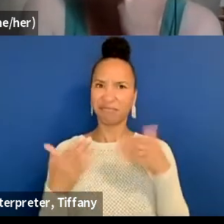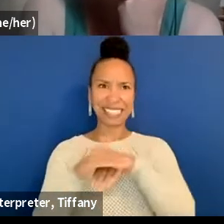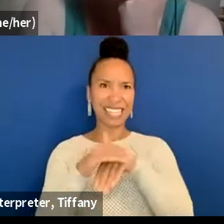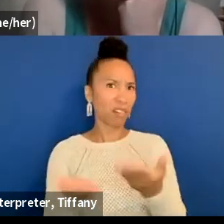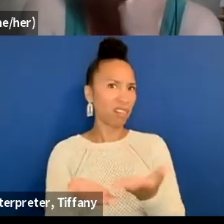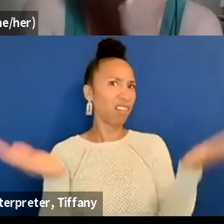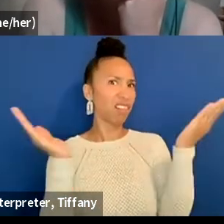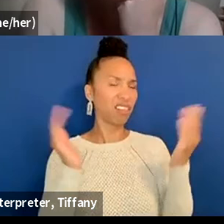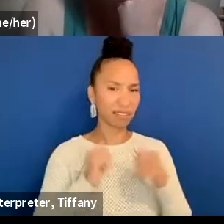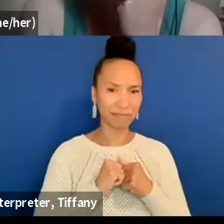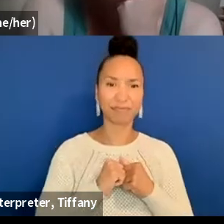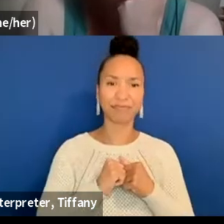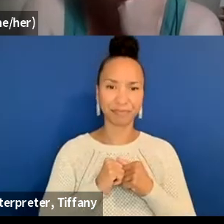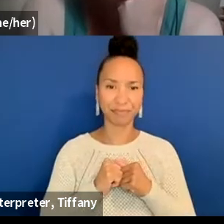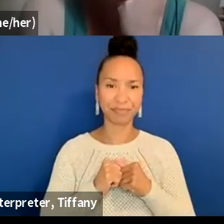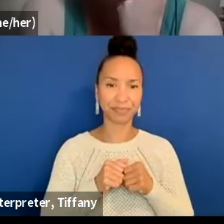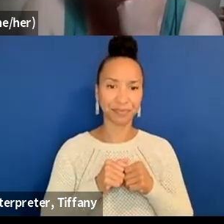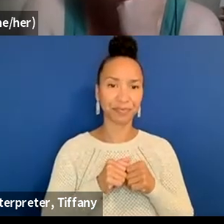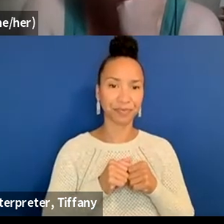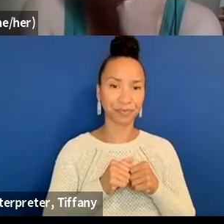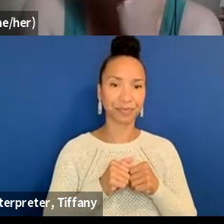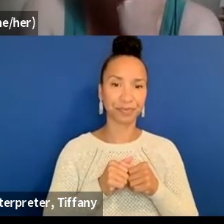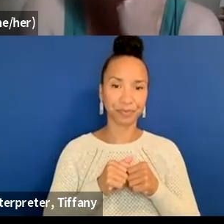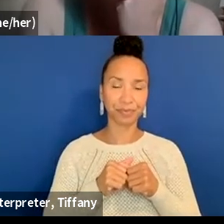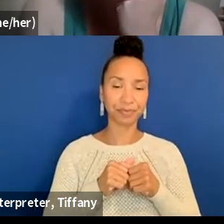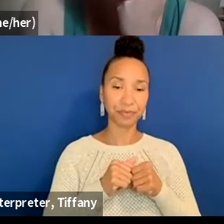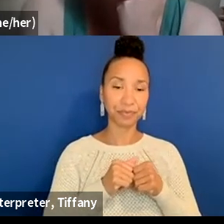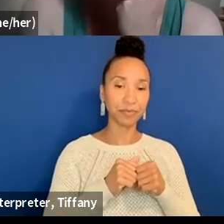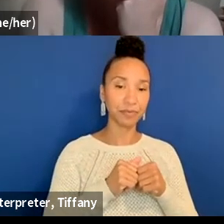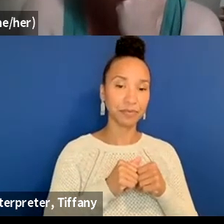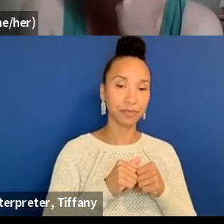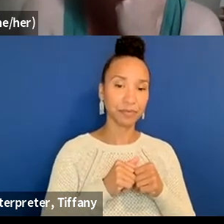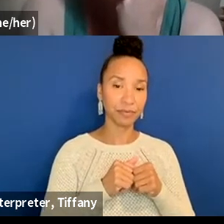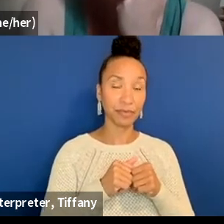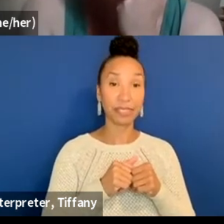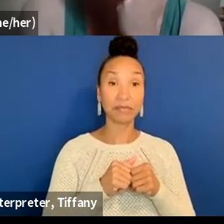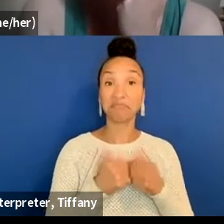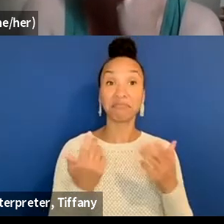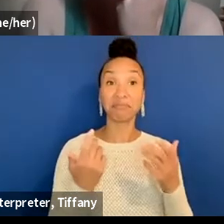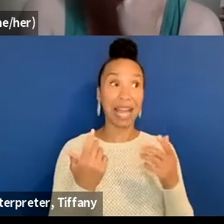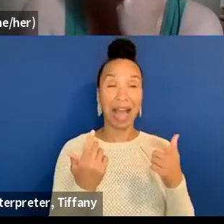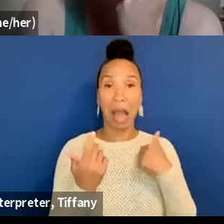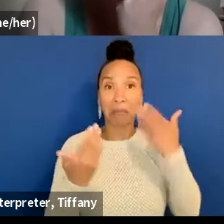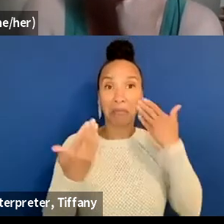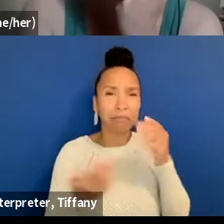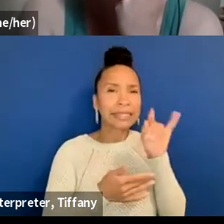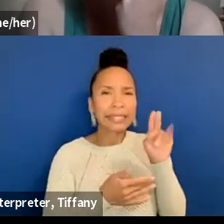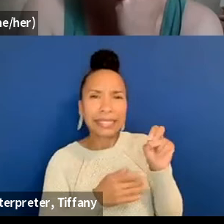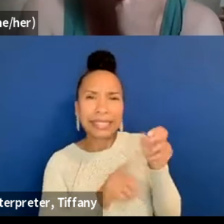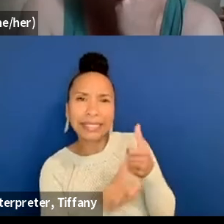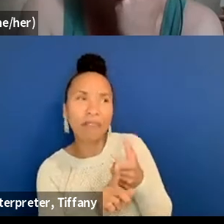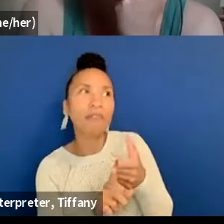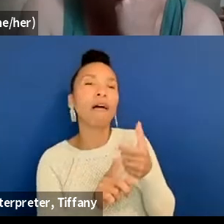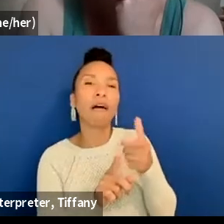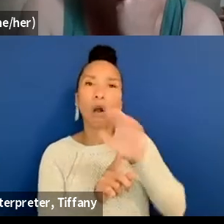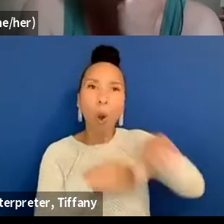Kirya Traber (she/her): And what to ask him other question but it's it's a it's a priming question i'm warming you up audience, who is listening and in the room, with us.